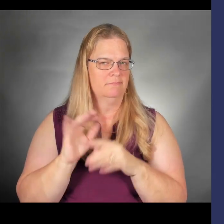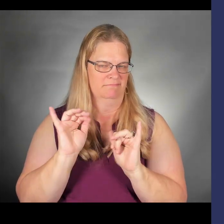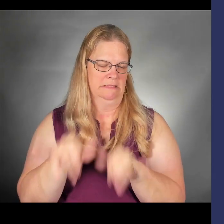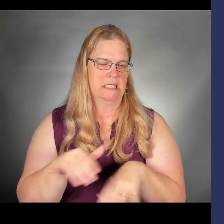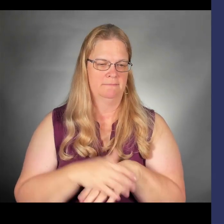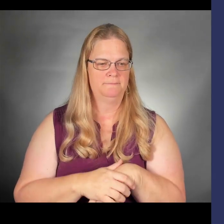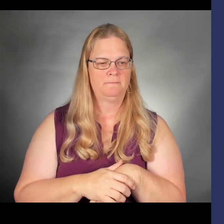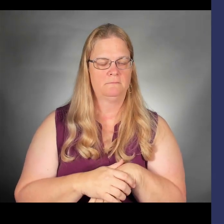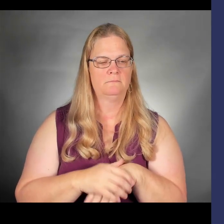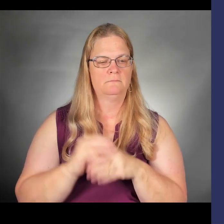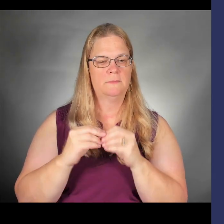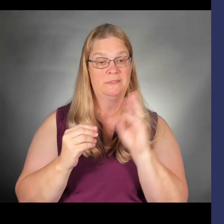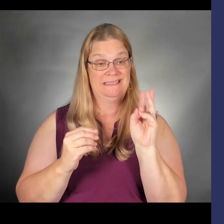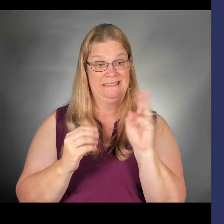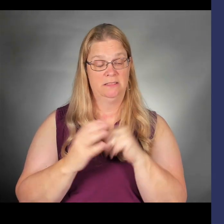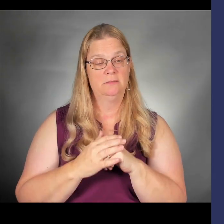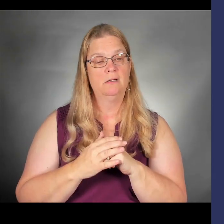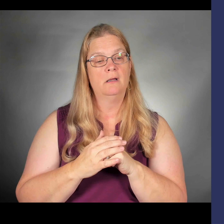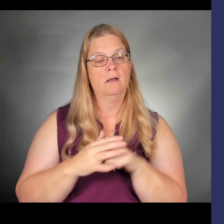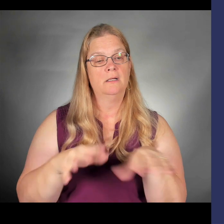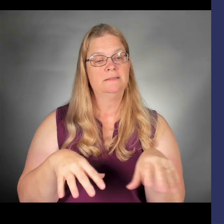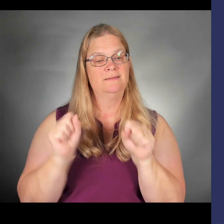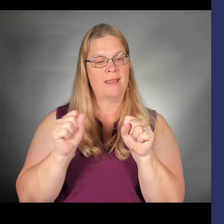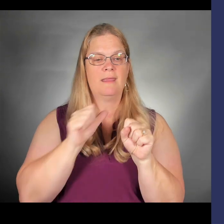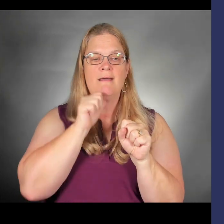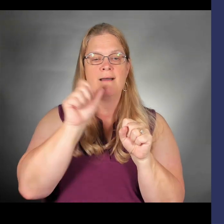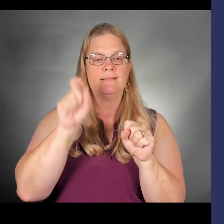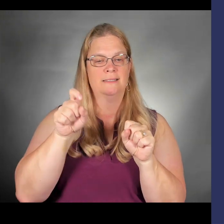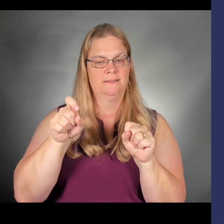dark or sad things and their drawing and writing.